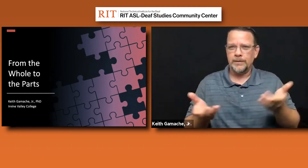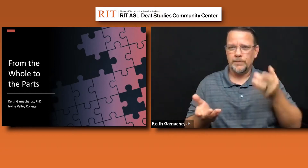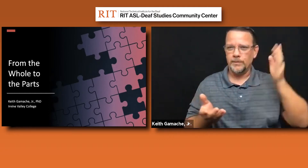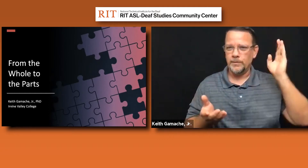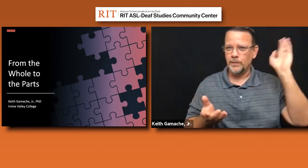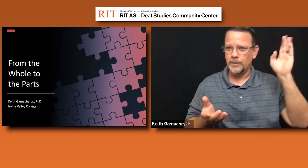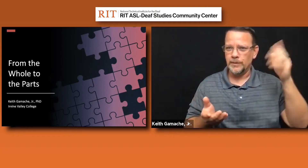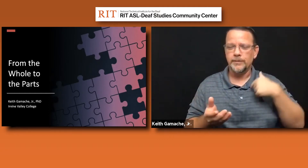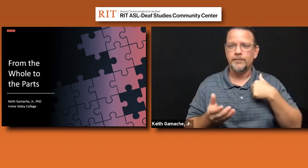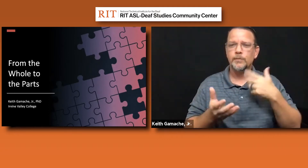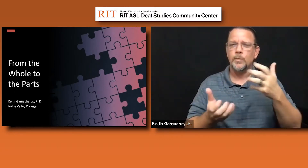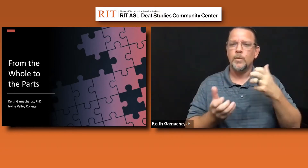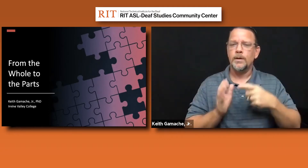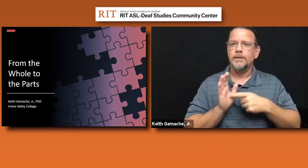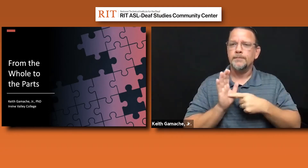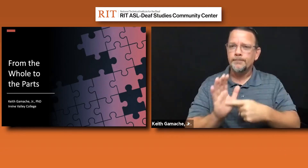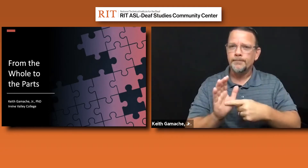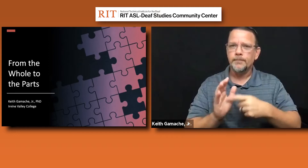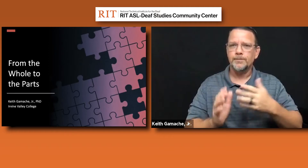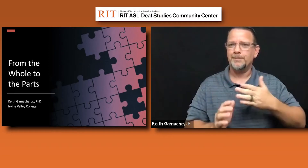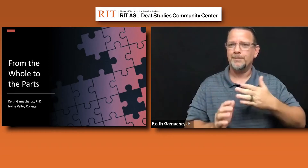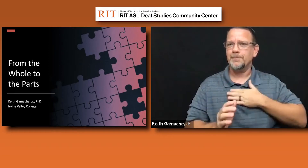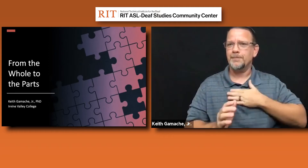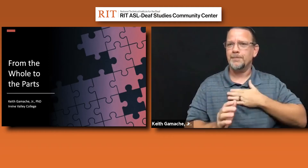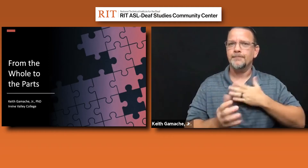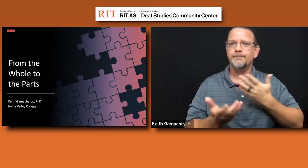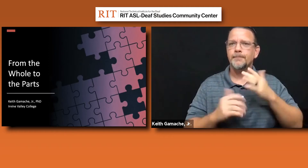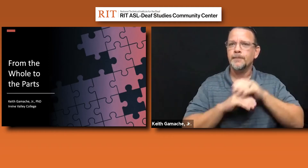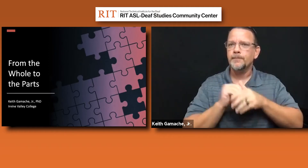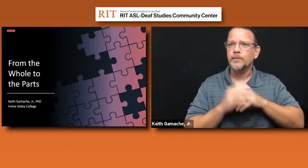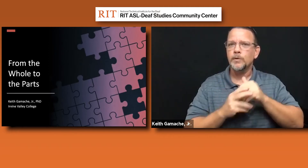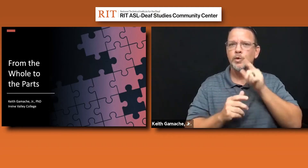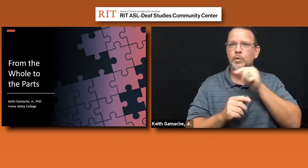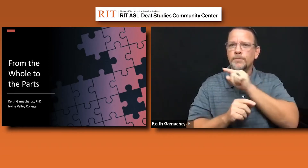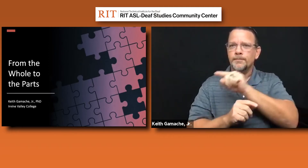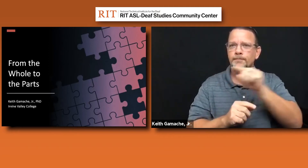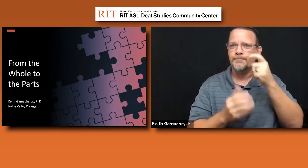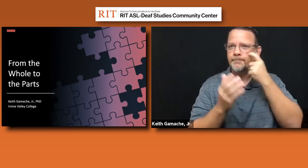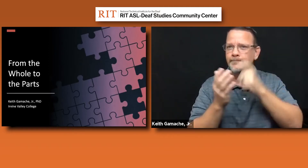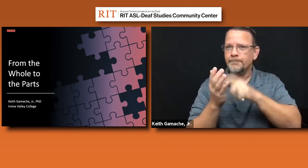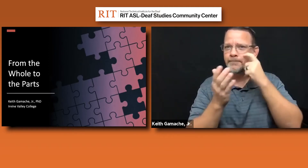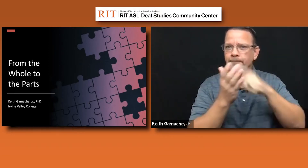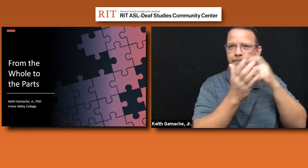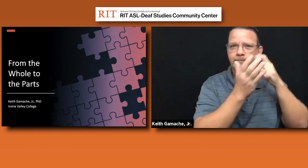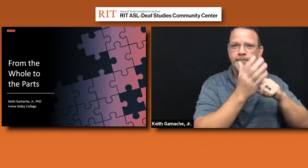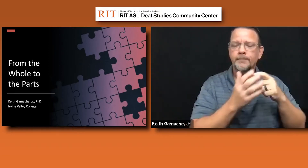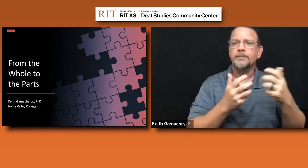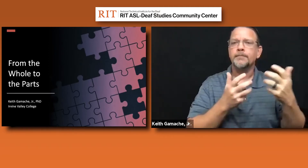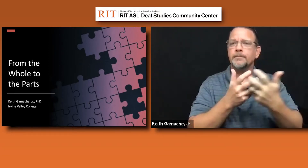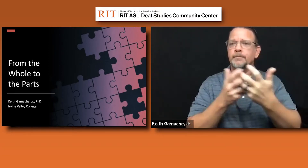and the goal of this presentation is not to portray one side, but just to bring in